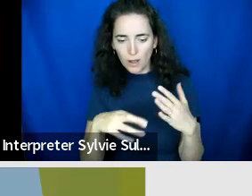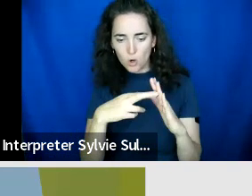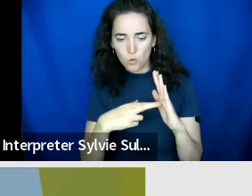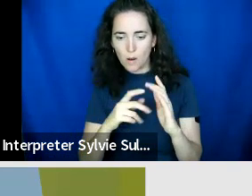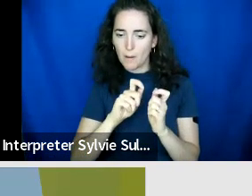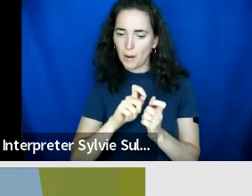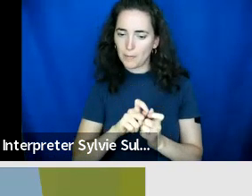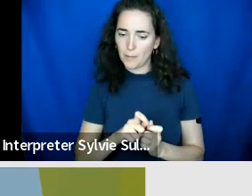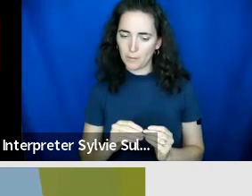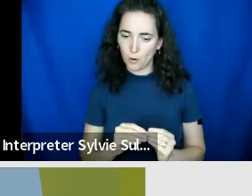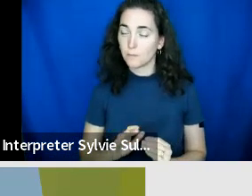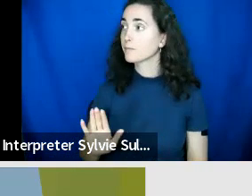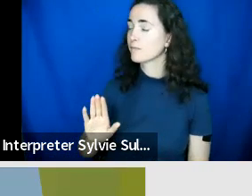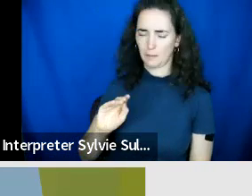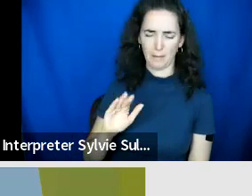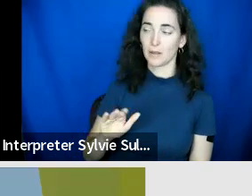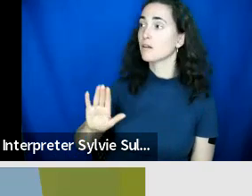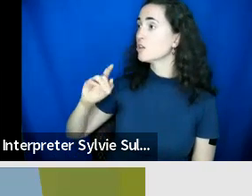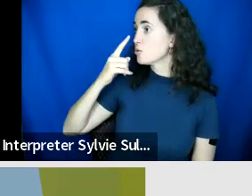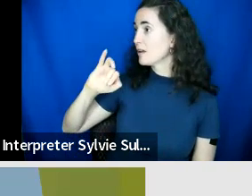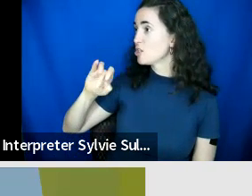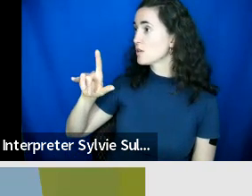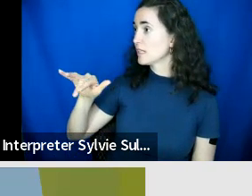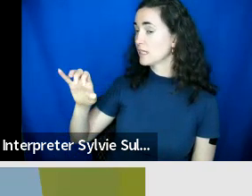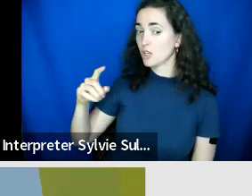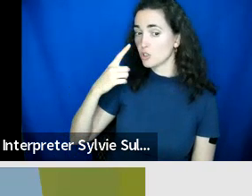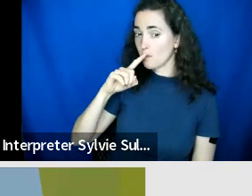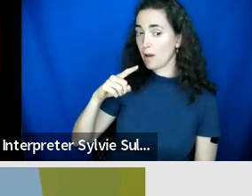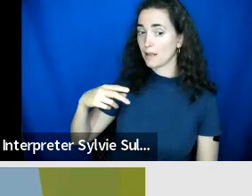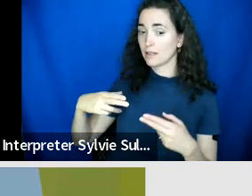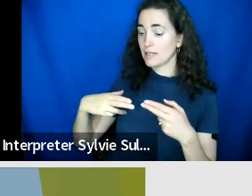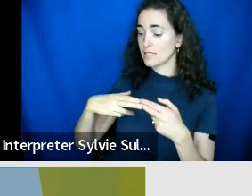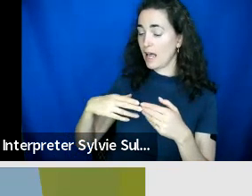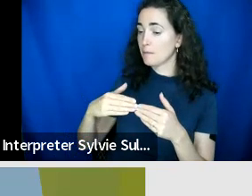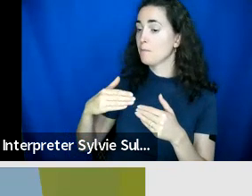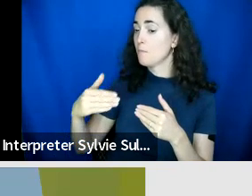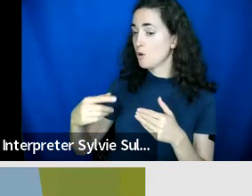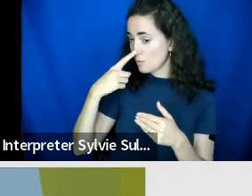Julie, excuse me, can you move your Powerpoint slides forward.